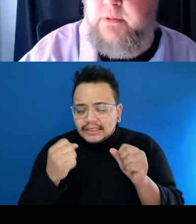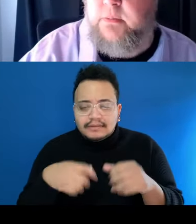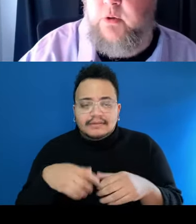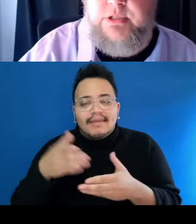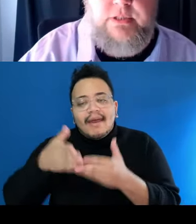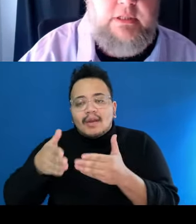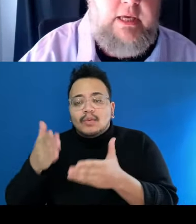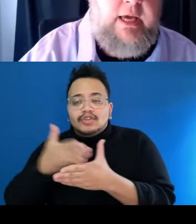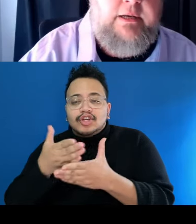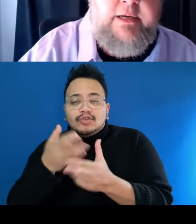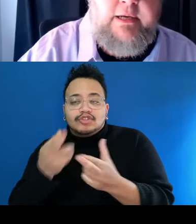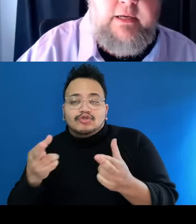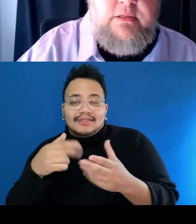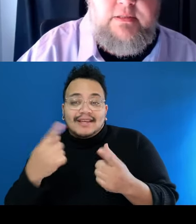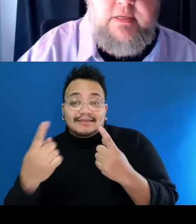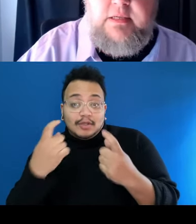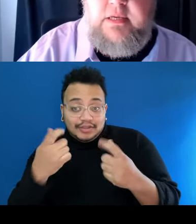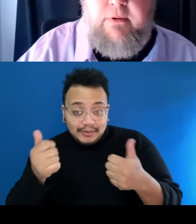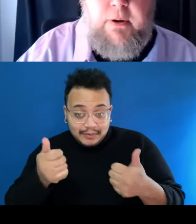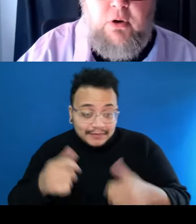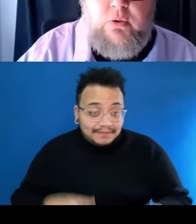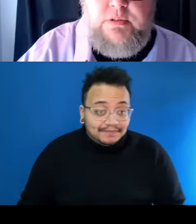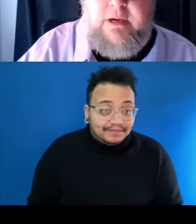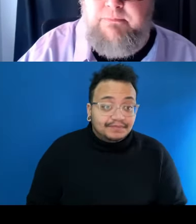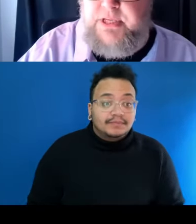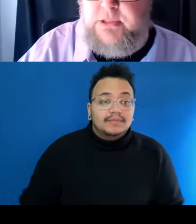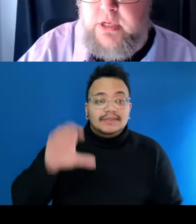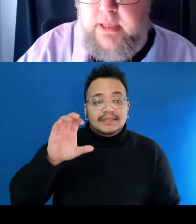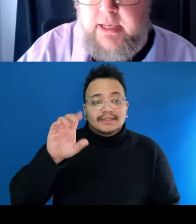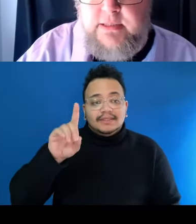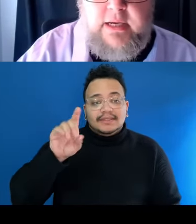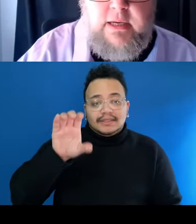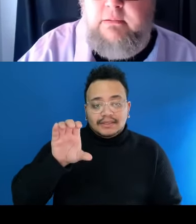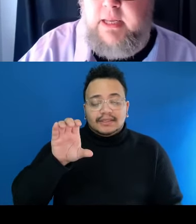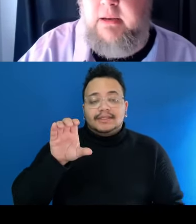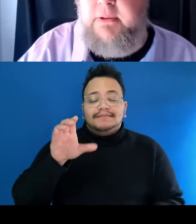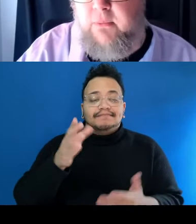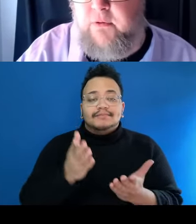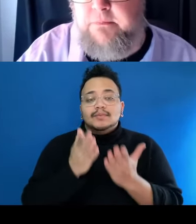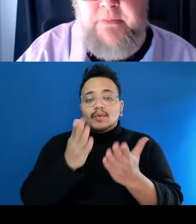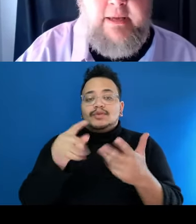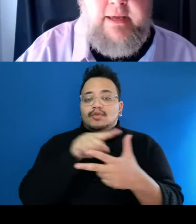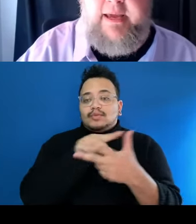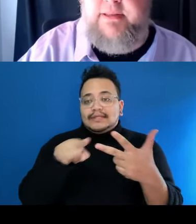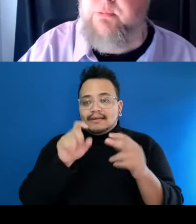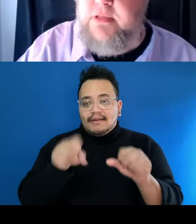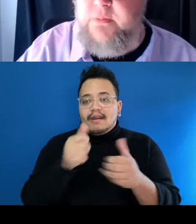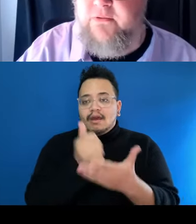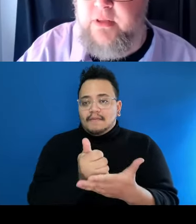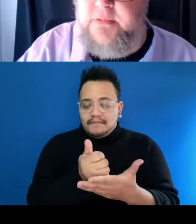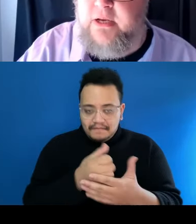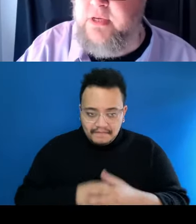and maybe some questions at the end. So, the CDC proposed these three things that can be helpful and they really speak for themselves.